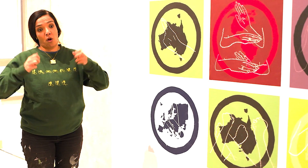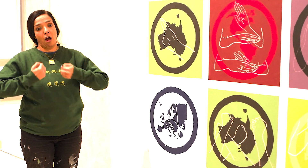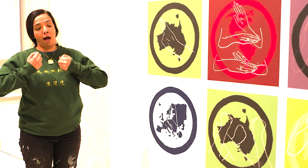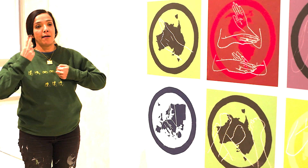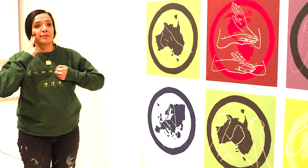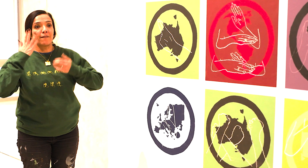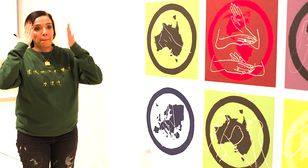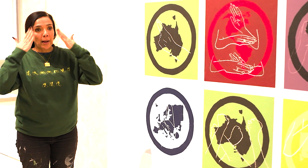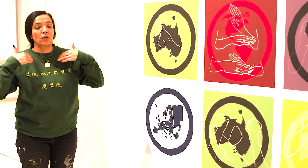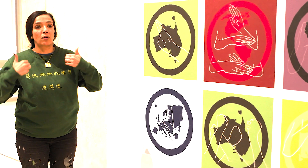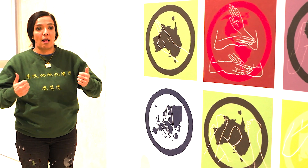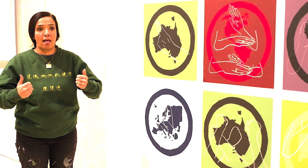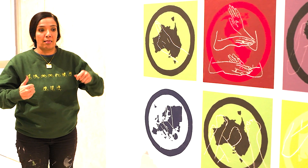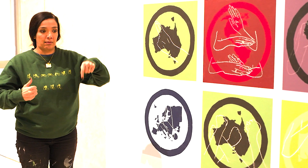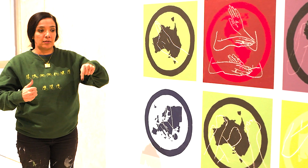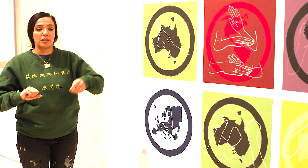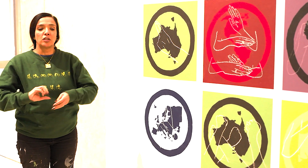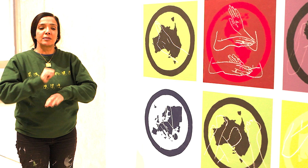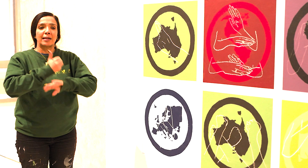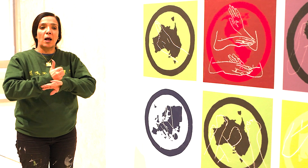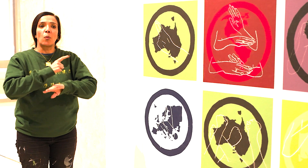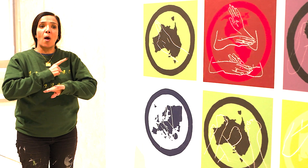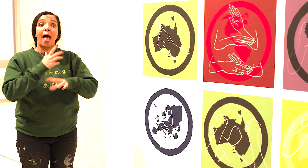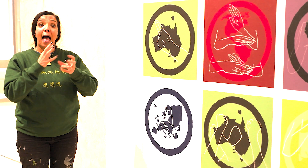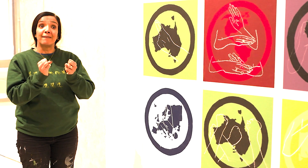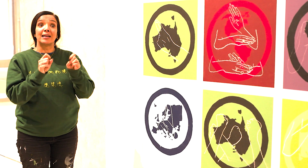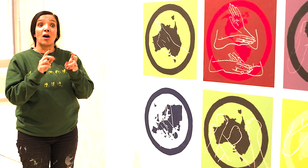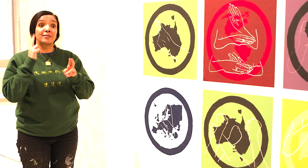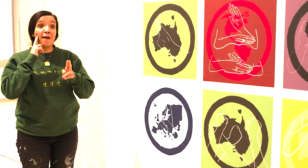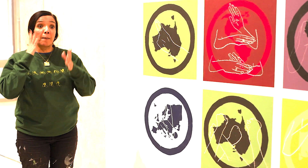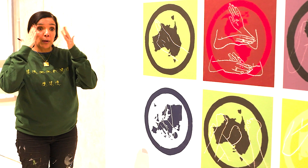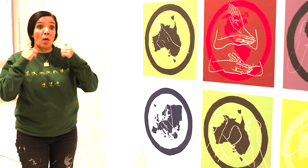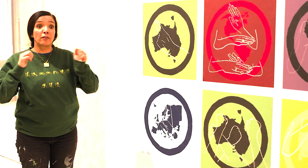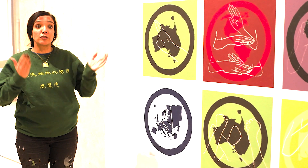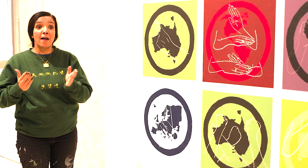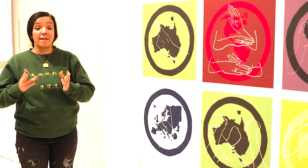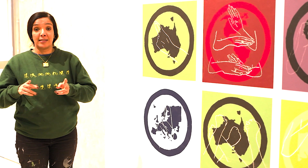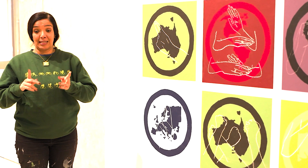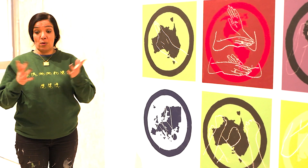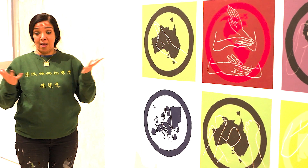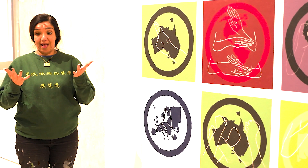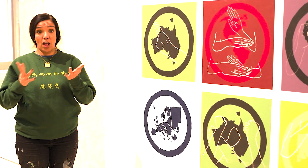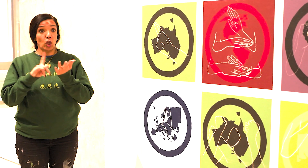It's called "Our Deaf Mental Health," and I set it up because in the Deaf mental health services